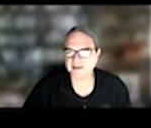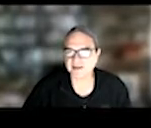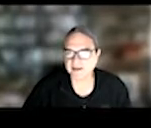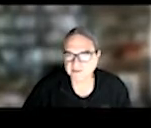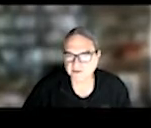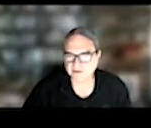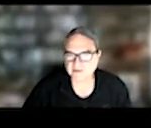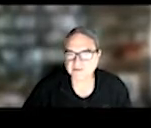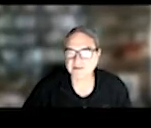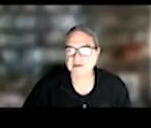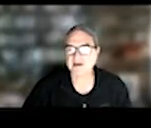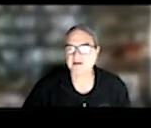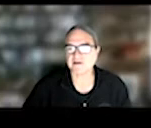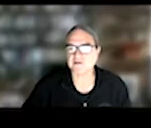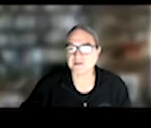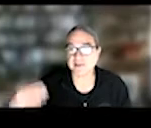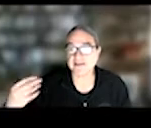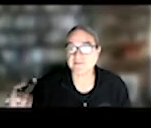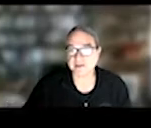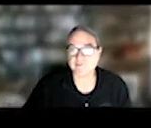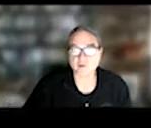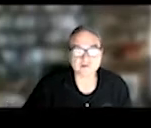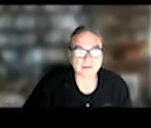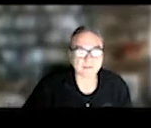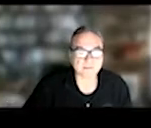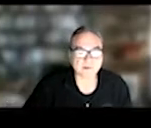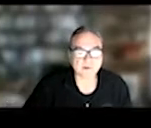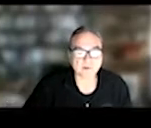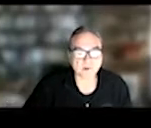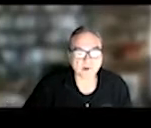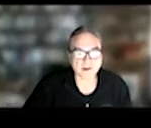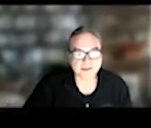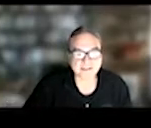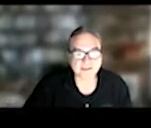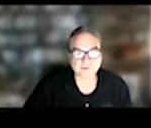Indian Health Service you typically have to be an enrolled Tribal member or a descendant